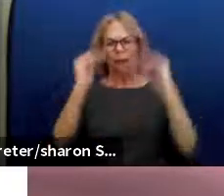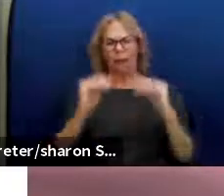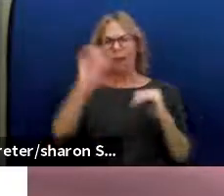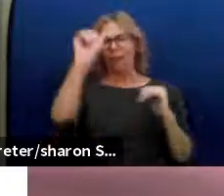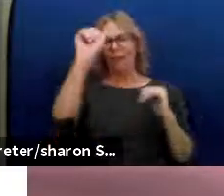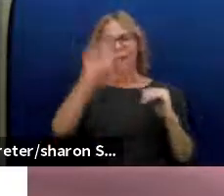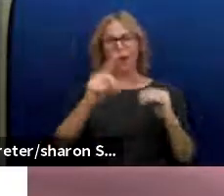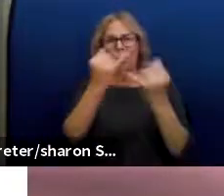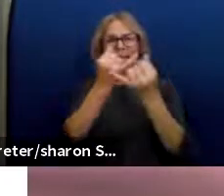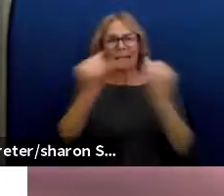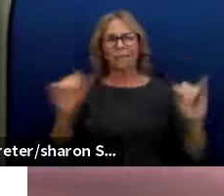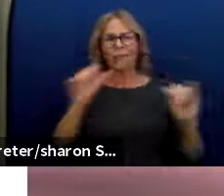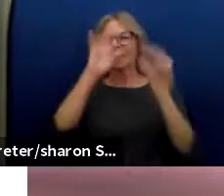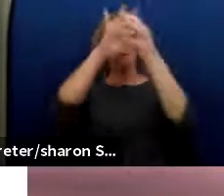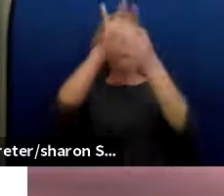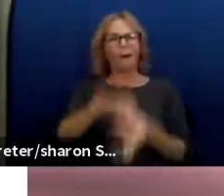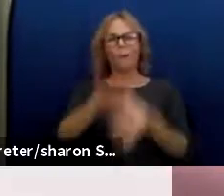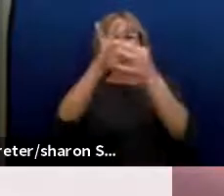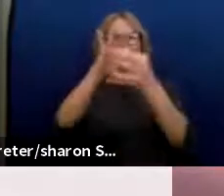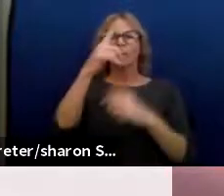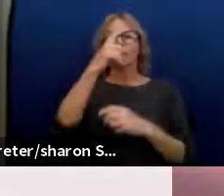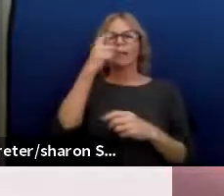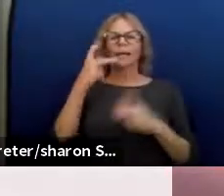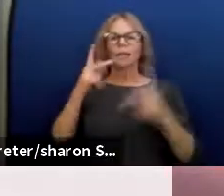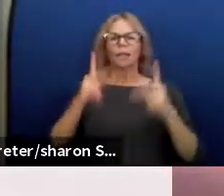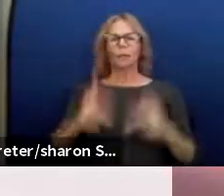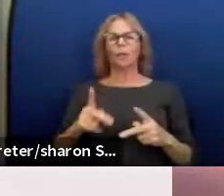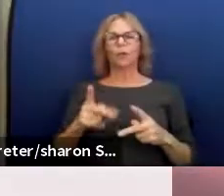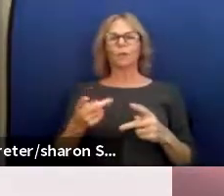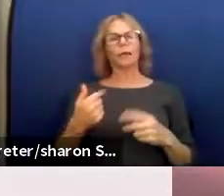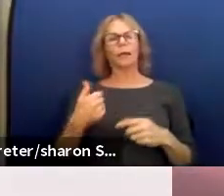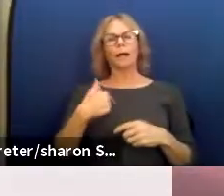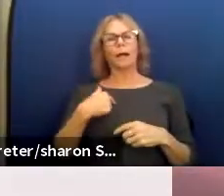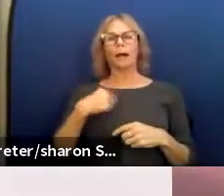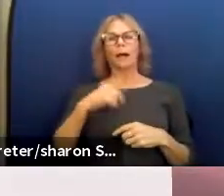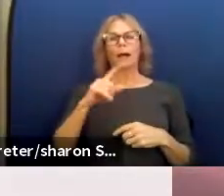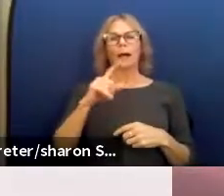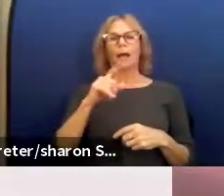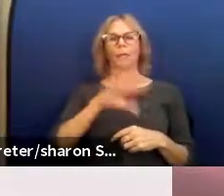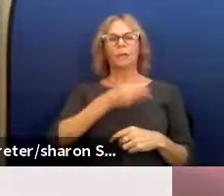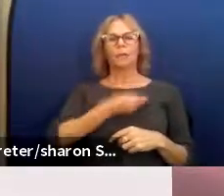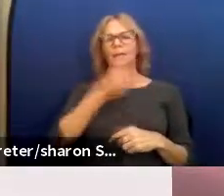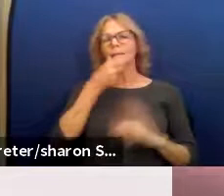independent of each other. So just because a person comes out as trans doesn't mean that their sexual orientation has changed, it